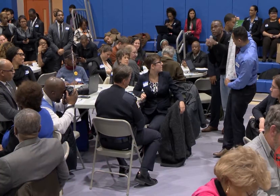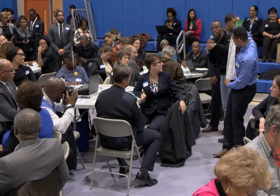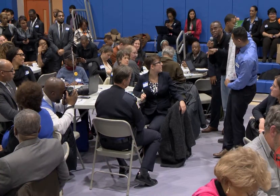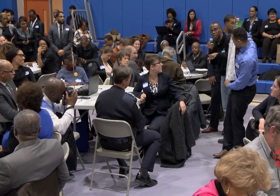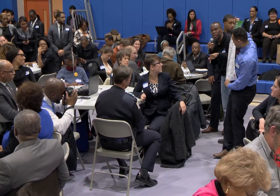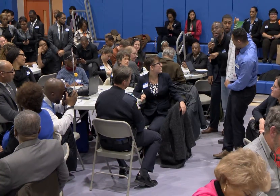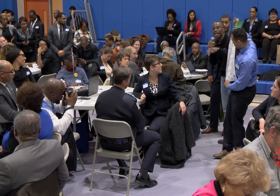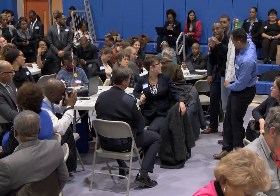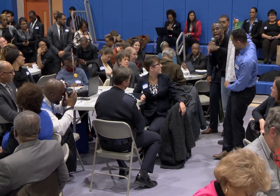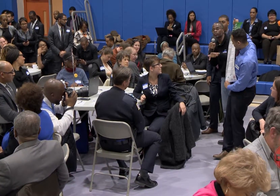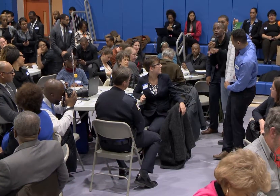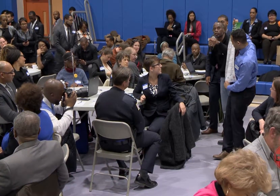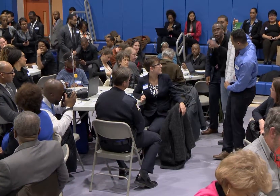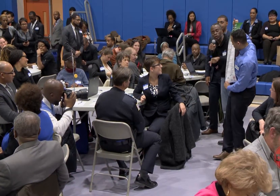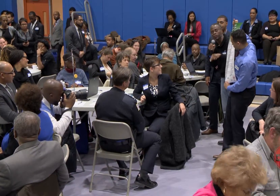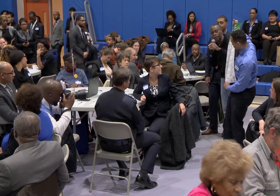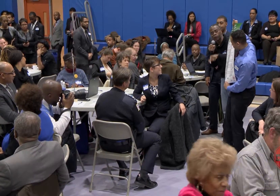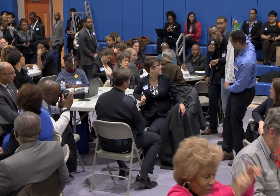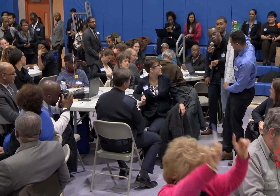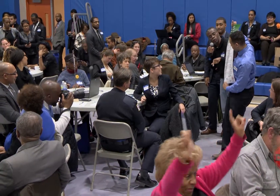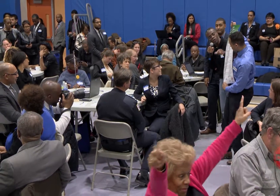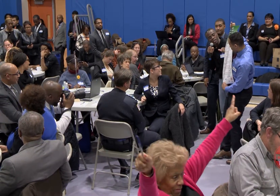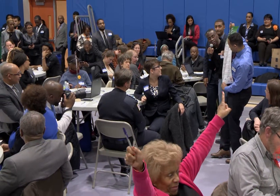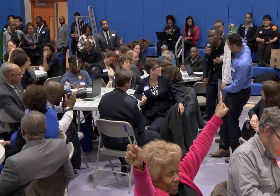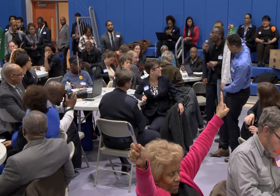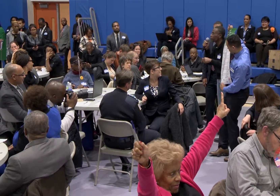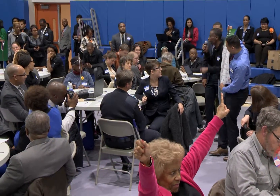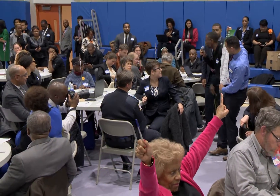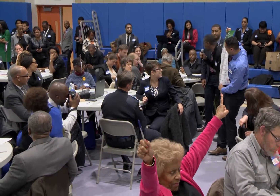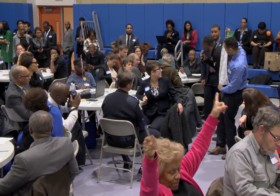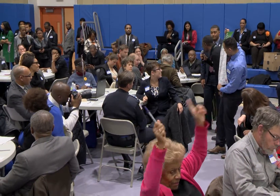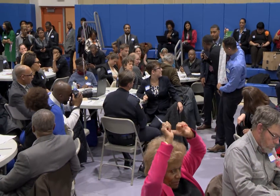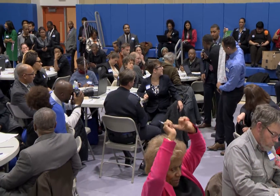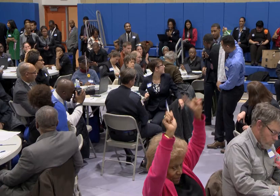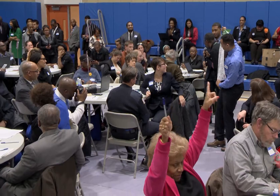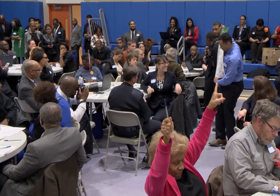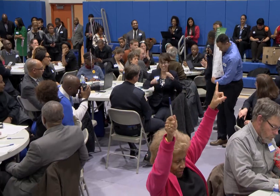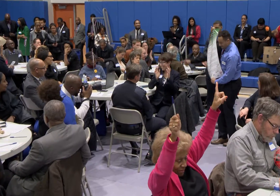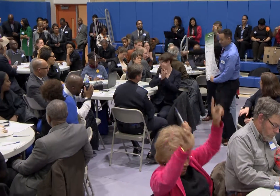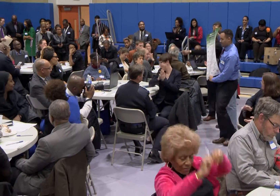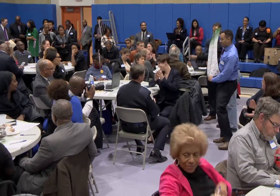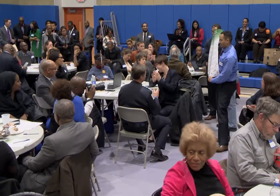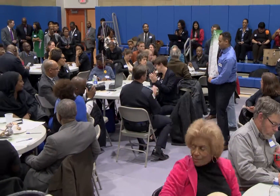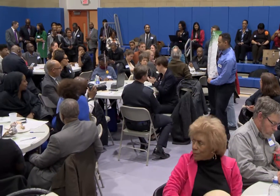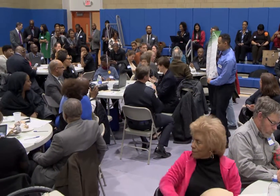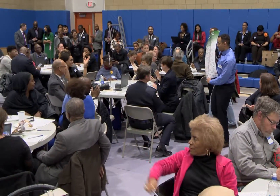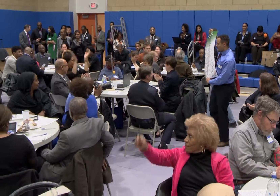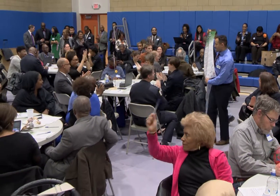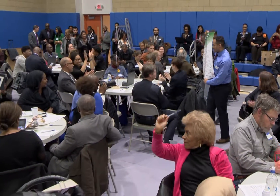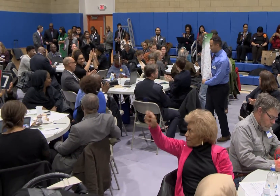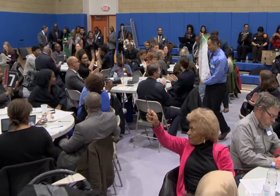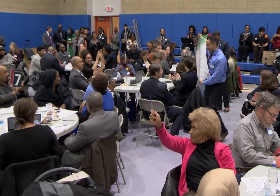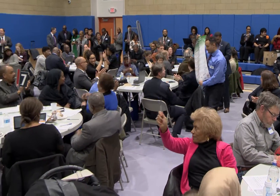IN THIS CITY AND HOUSING WILL TRULY BE AFFORDABLE AND SO THANK YOU SO MUCH FROM TABLE 6.